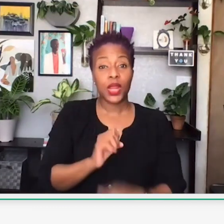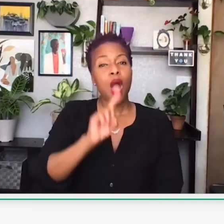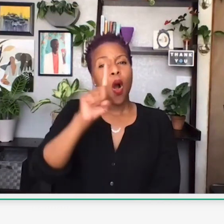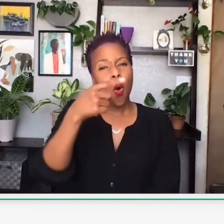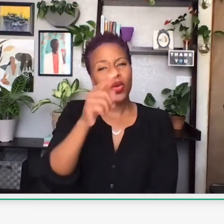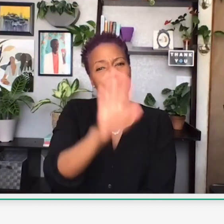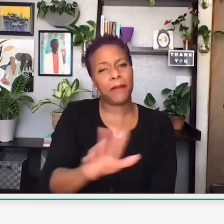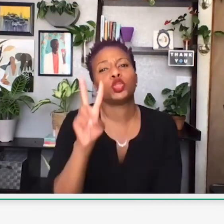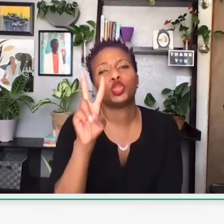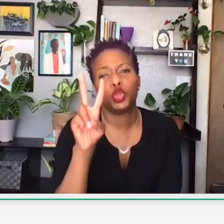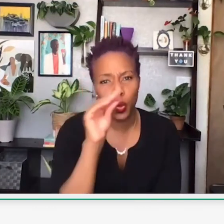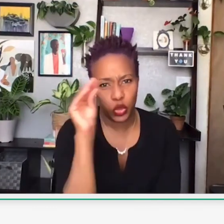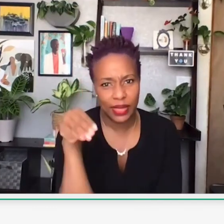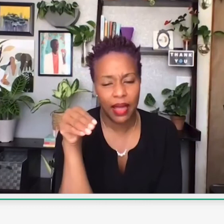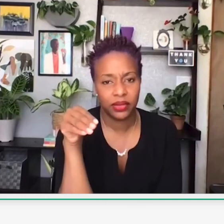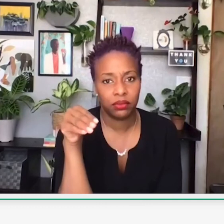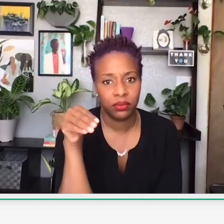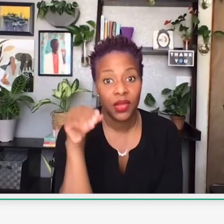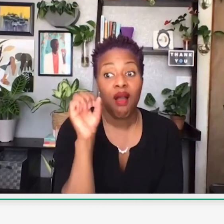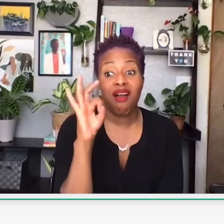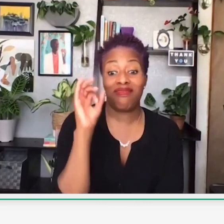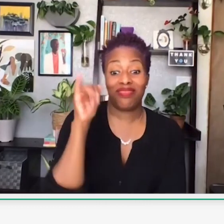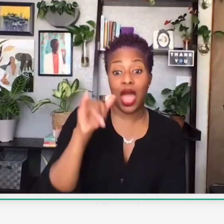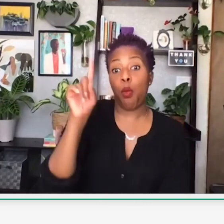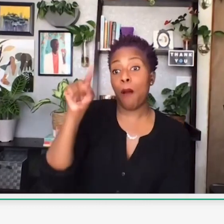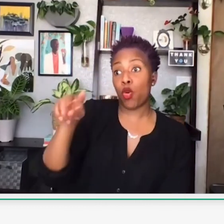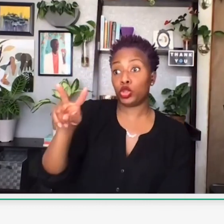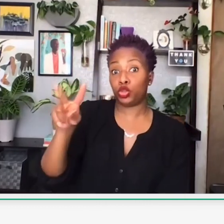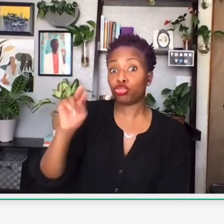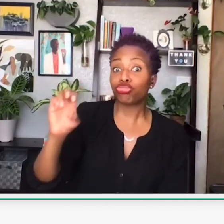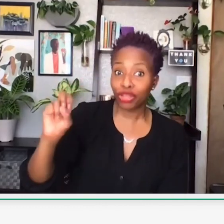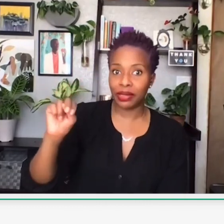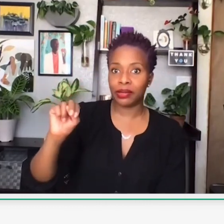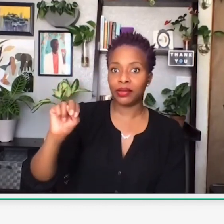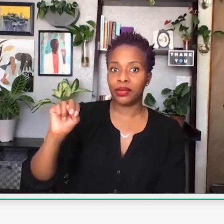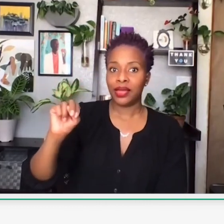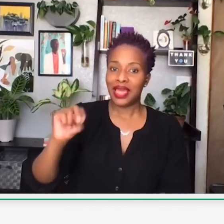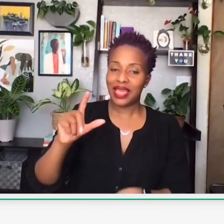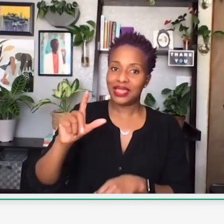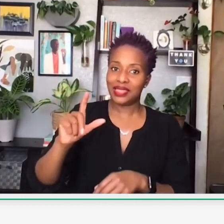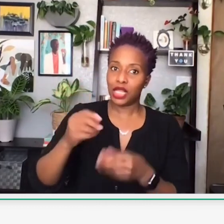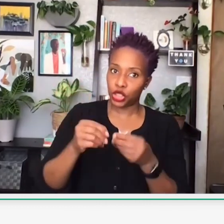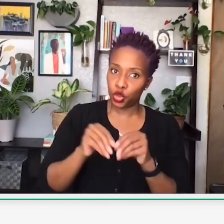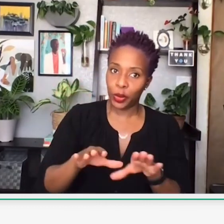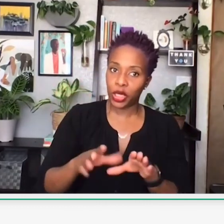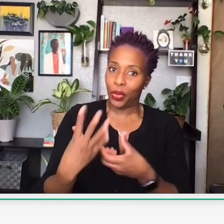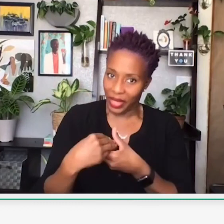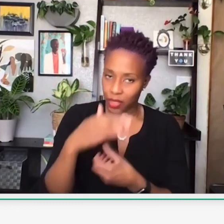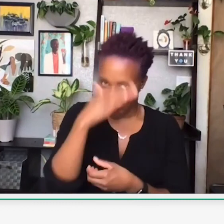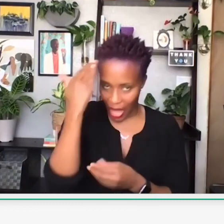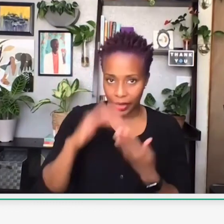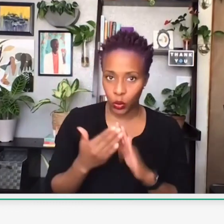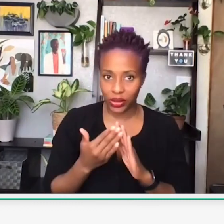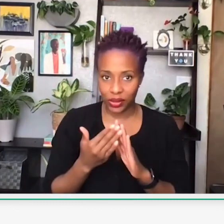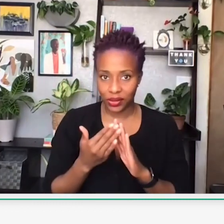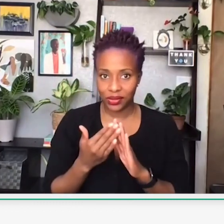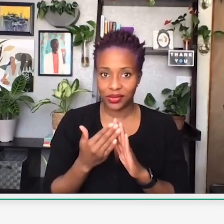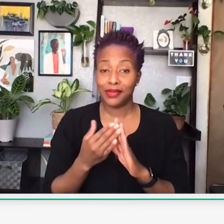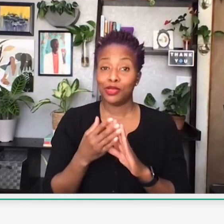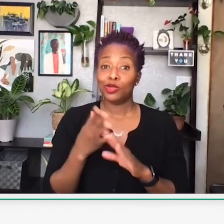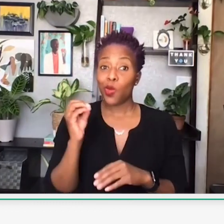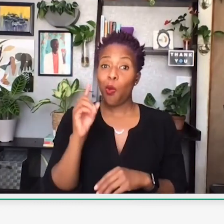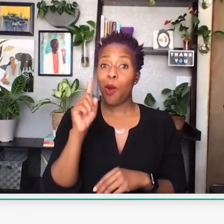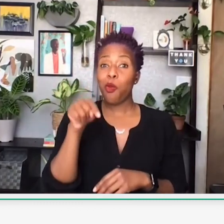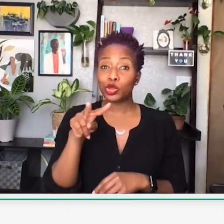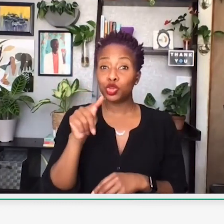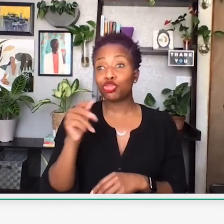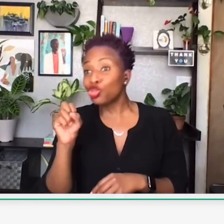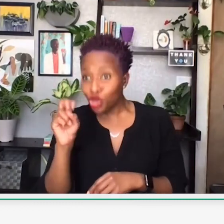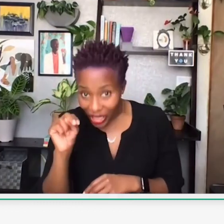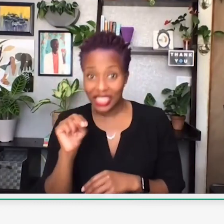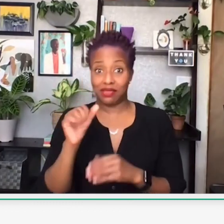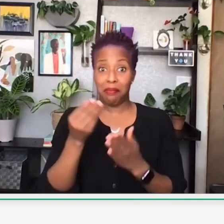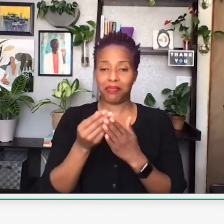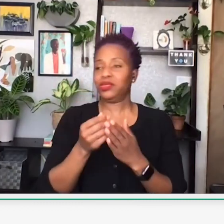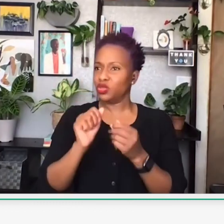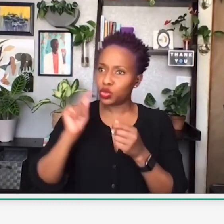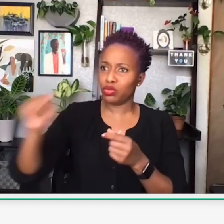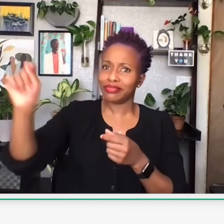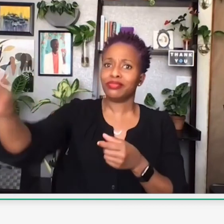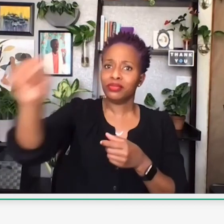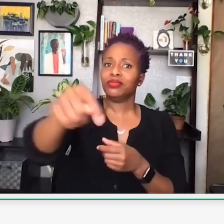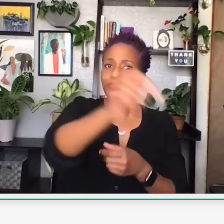is how the black community impacts the economy. Only about 2% stays within the black community.